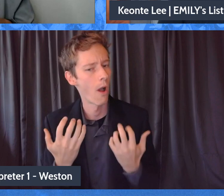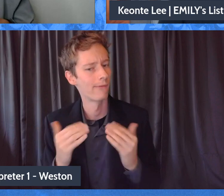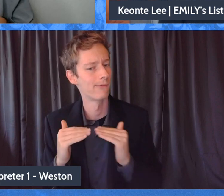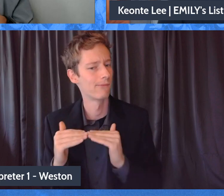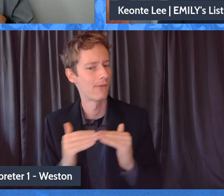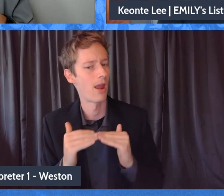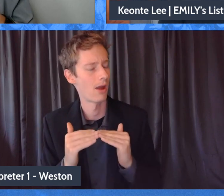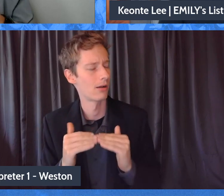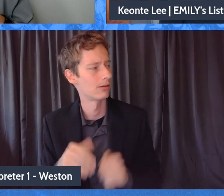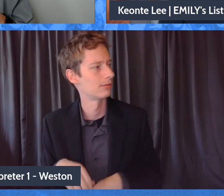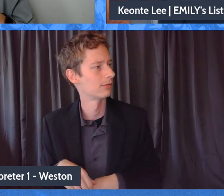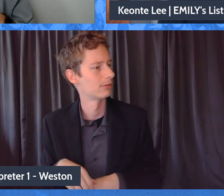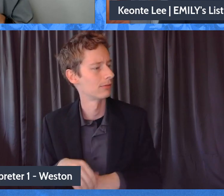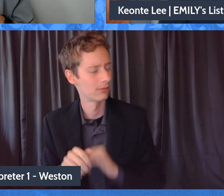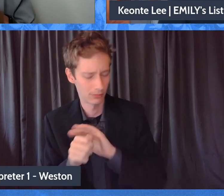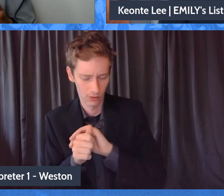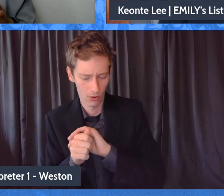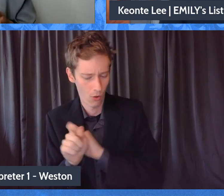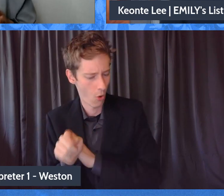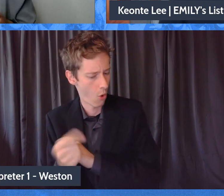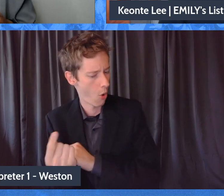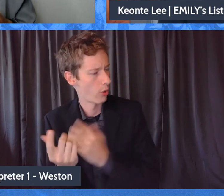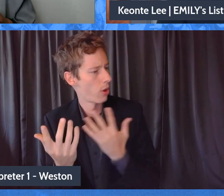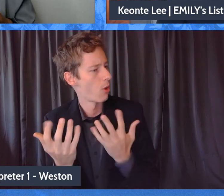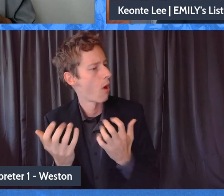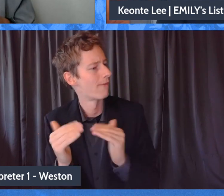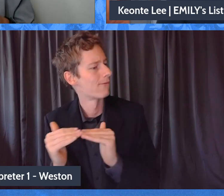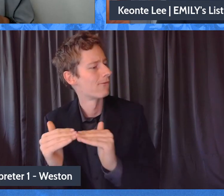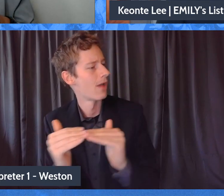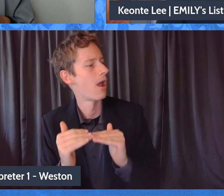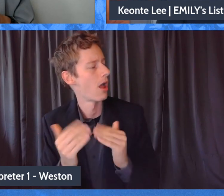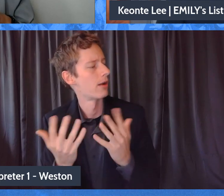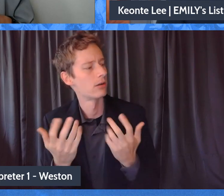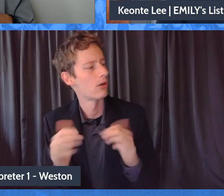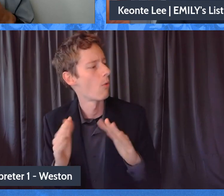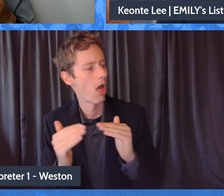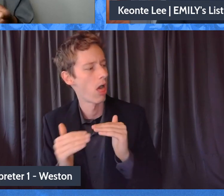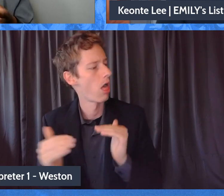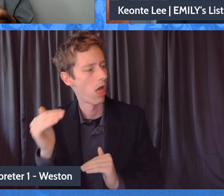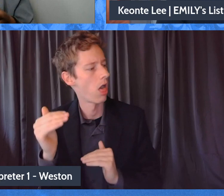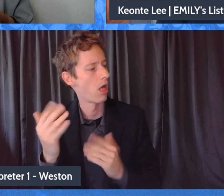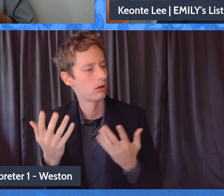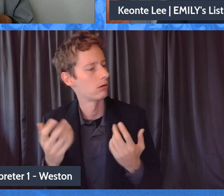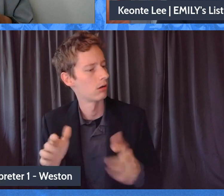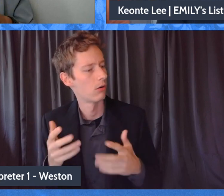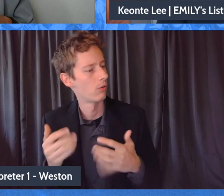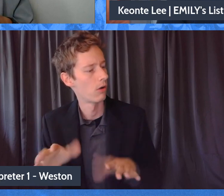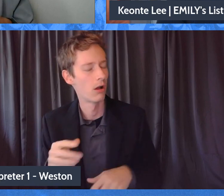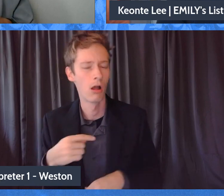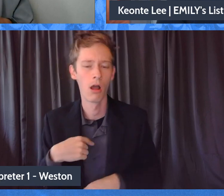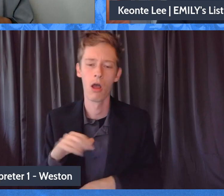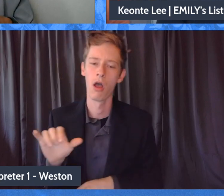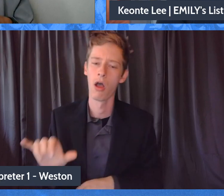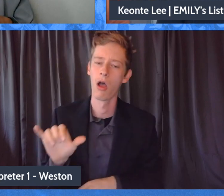He didn't want anyone to be left behind. And so as I was considering this role at EMILY's List,